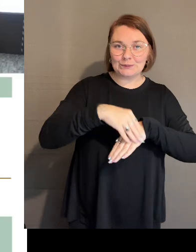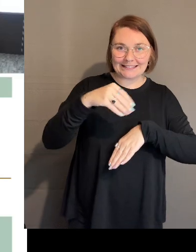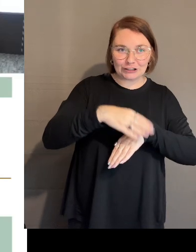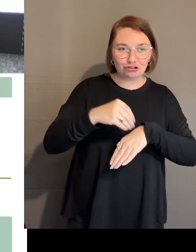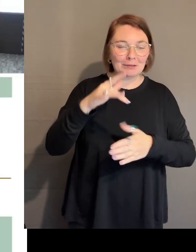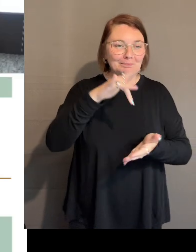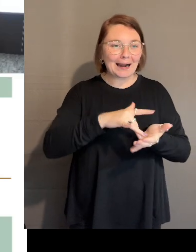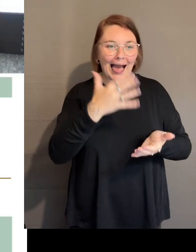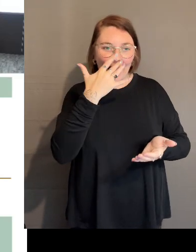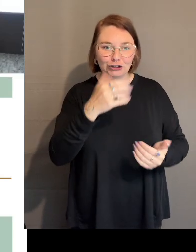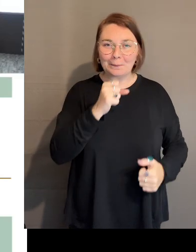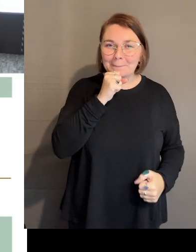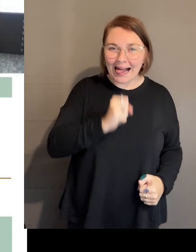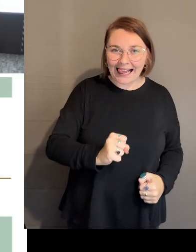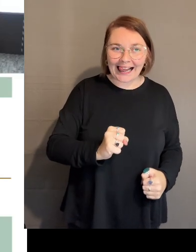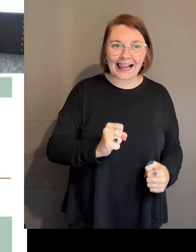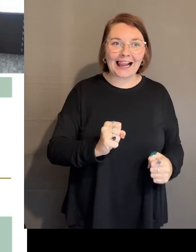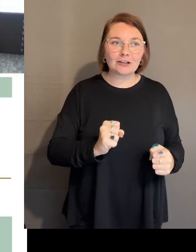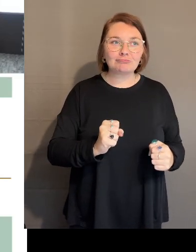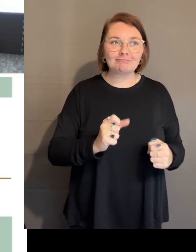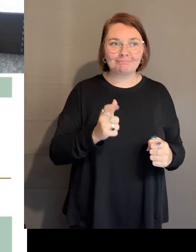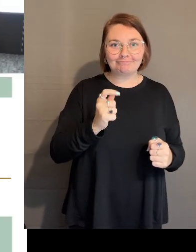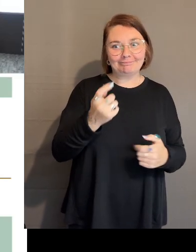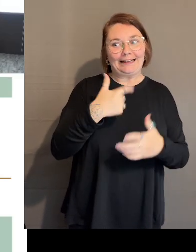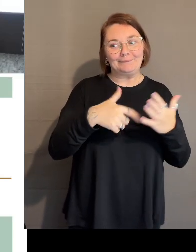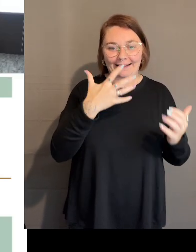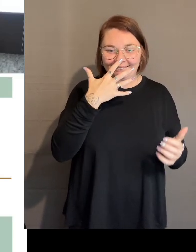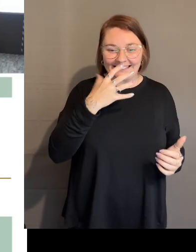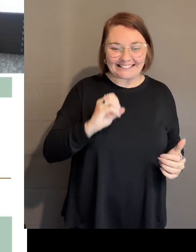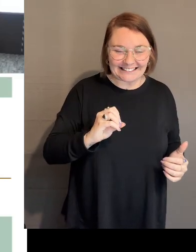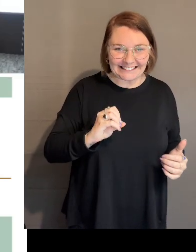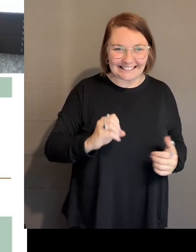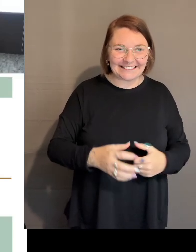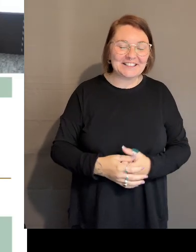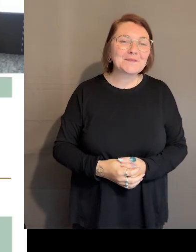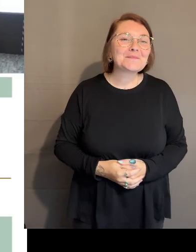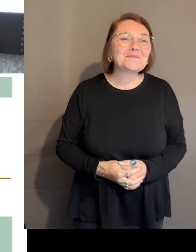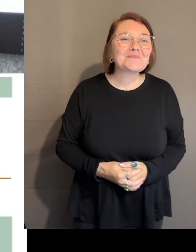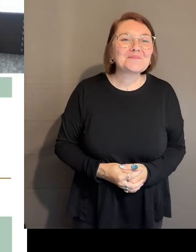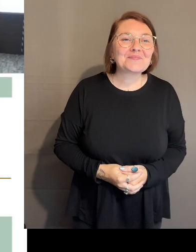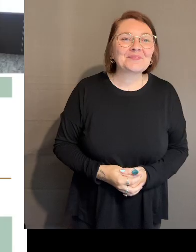Swedish middle-aged man, closing in on 50,